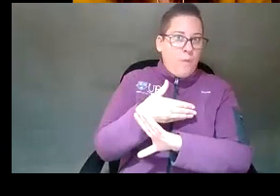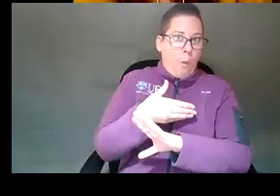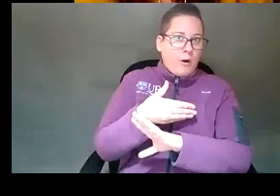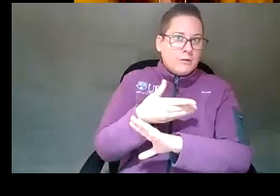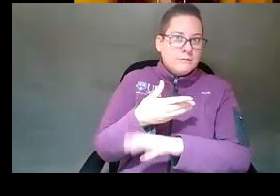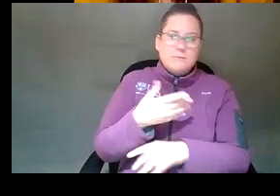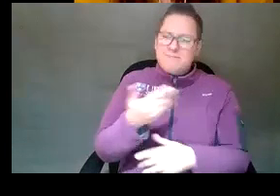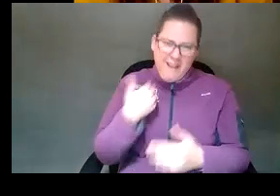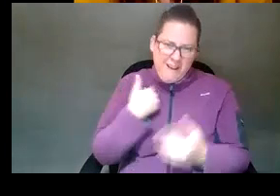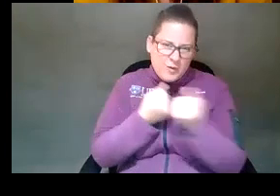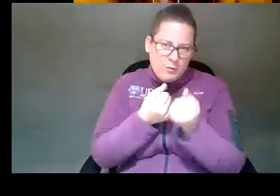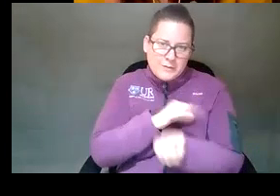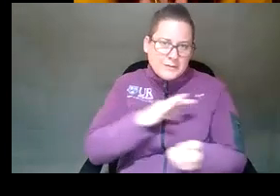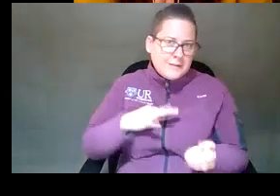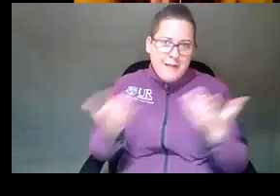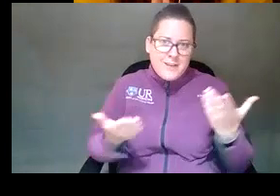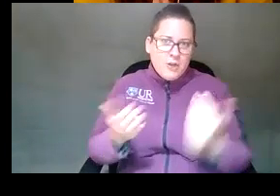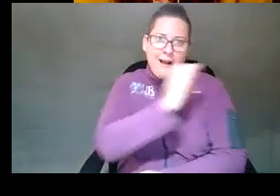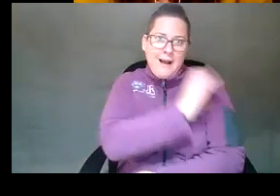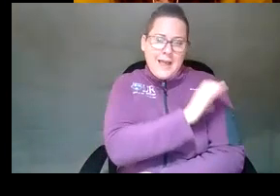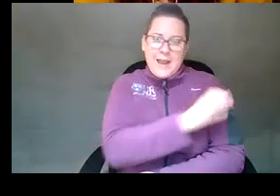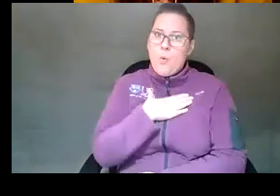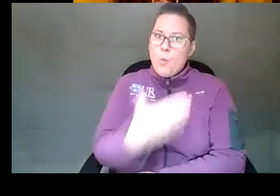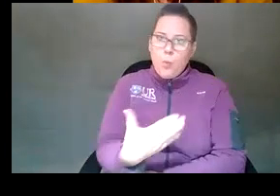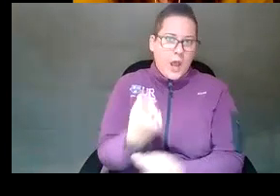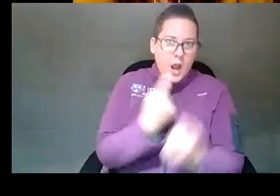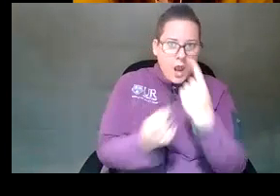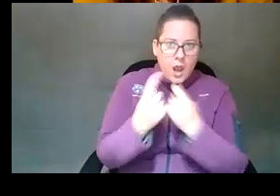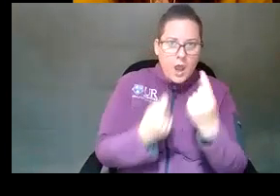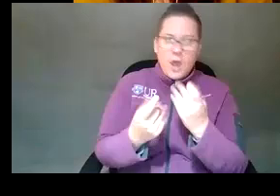support staff at our clinic who are always willing to answer questions if you're having trouble with